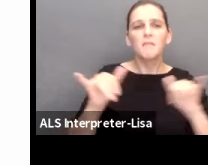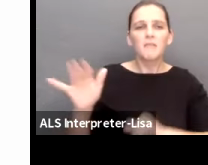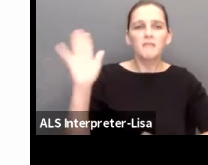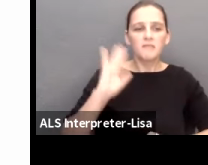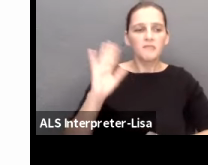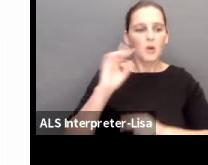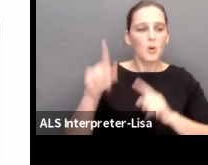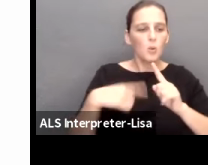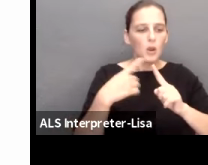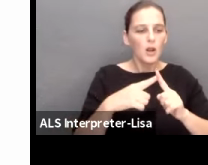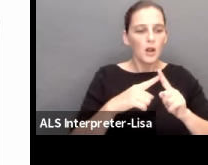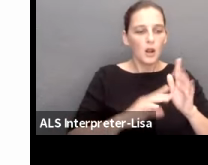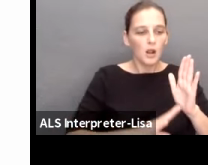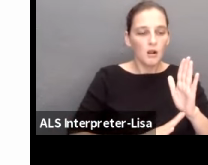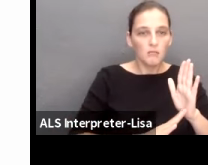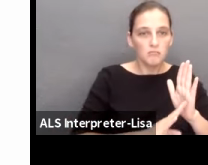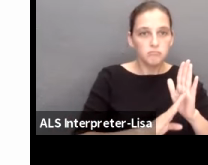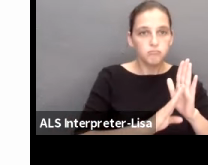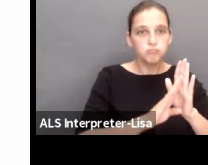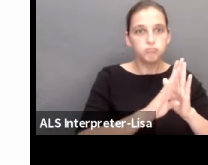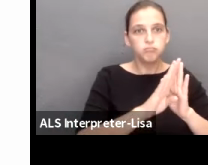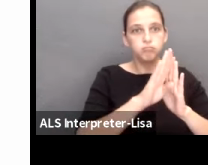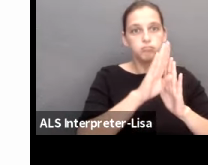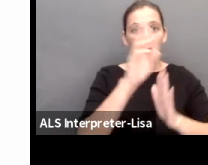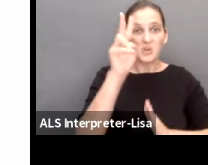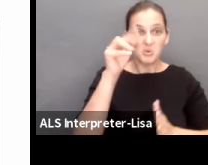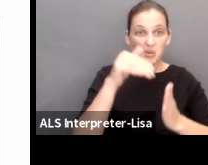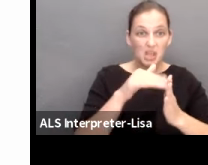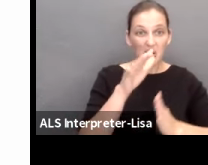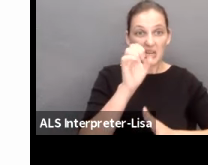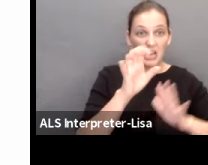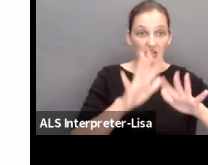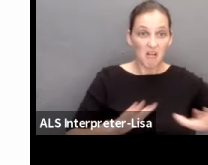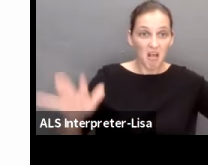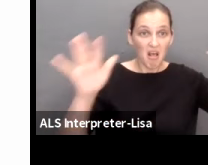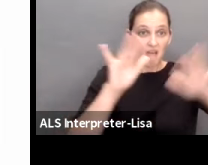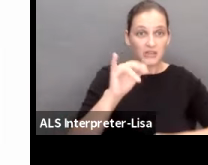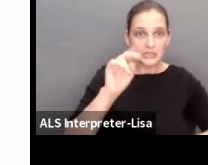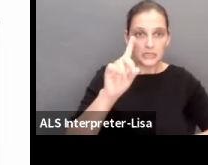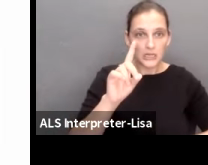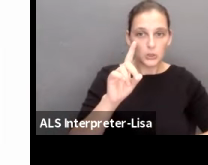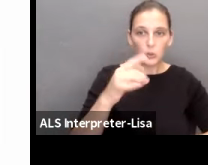plus cases a day across Indiana that's a lot of people that are currently infected and